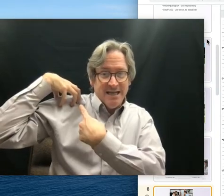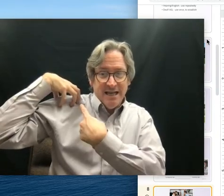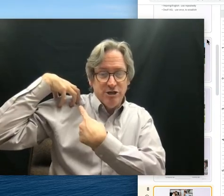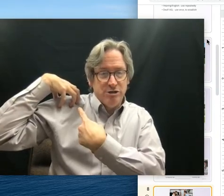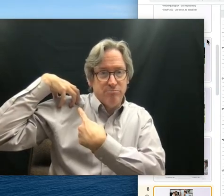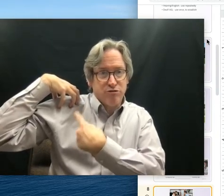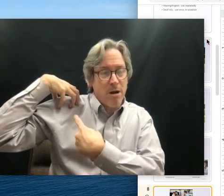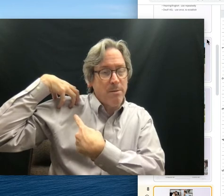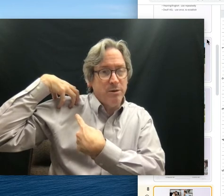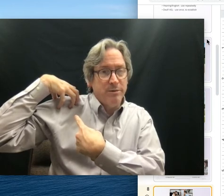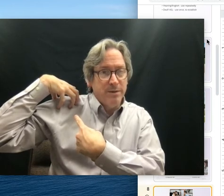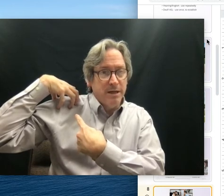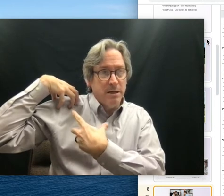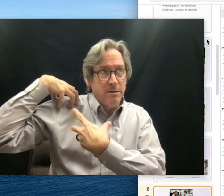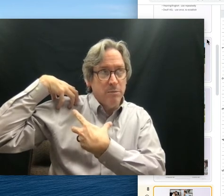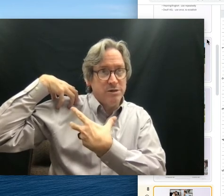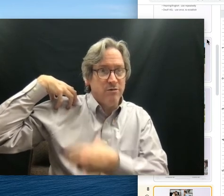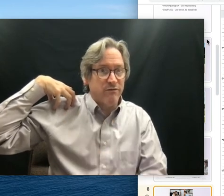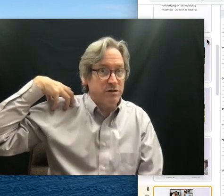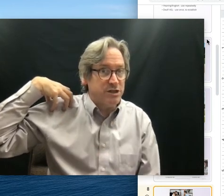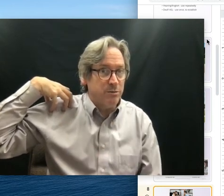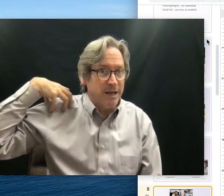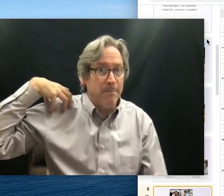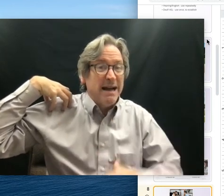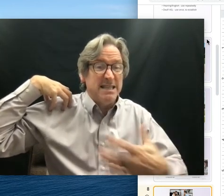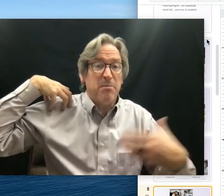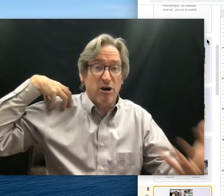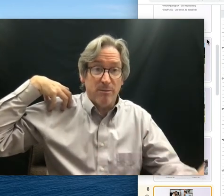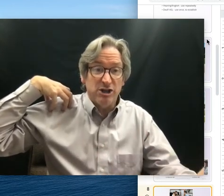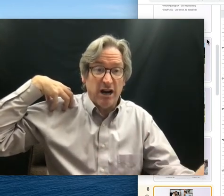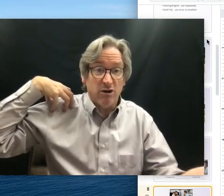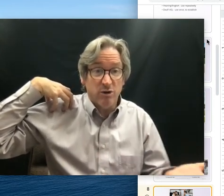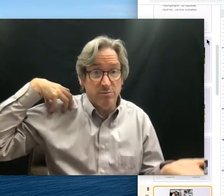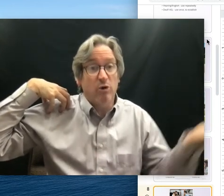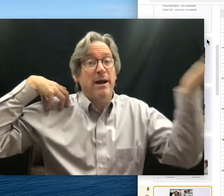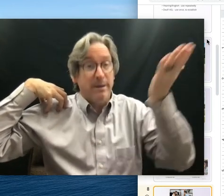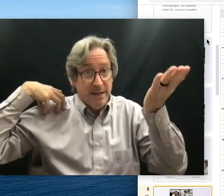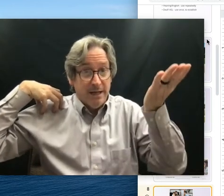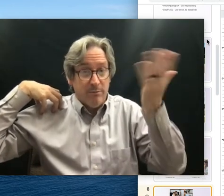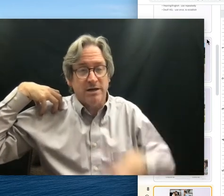it probably would be most in reference to like my department chair who's more my immediate boss